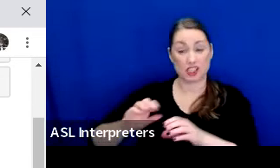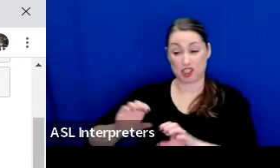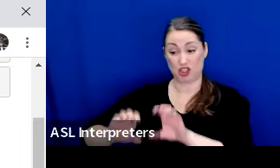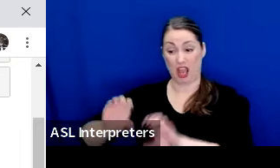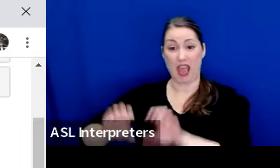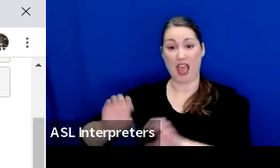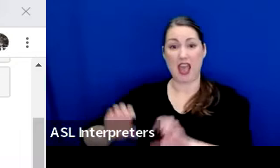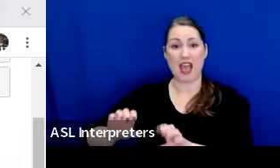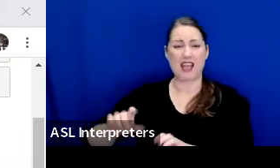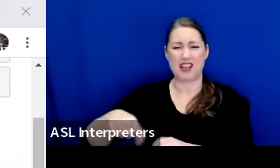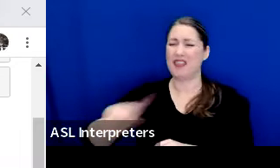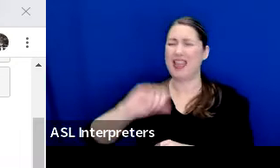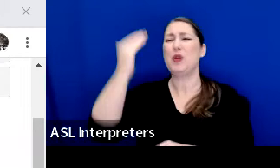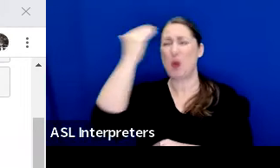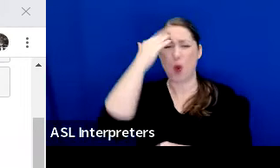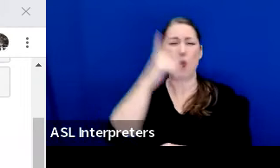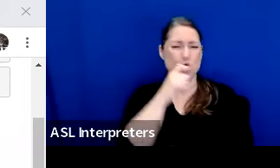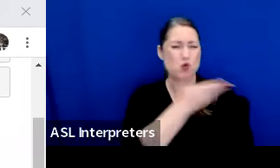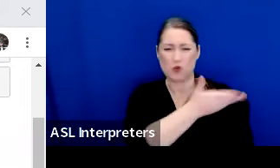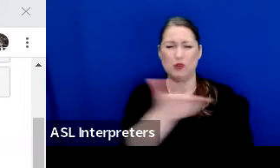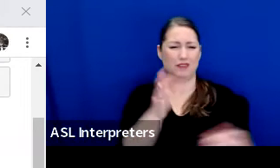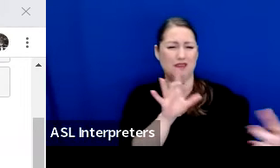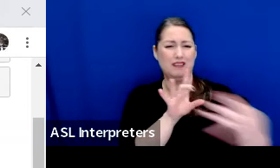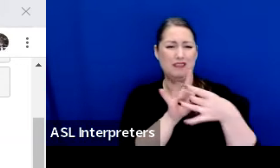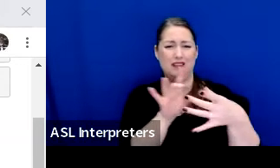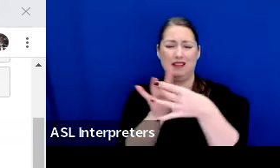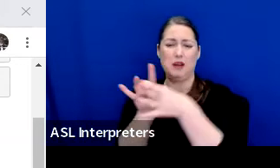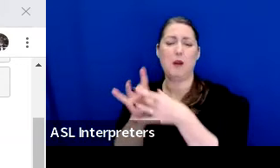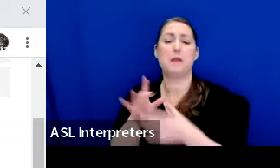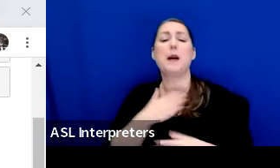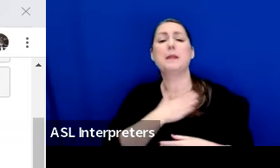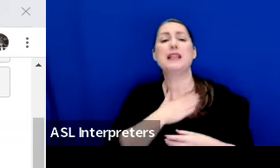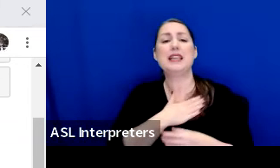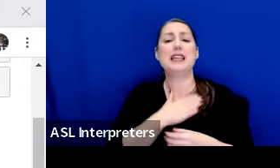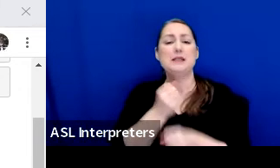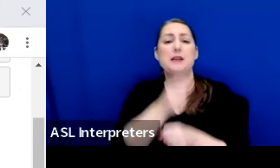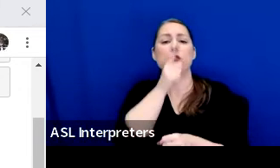They'll know who was on Zoom. But I just want to take every precaution to make sure you've got credit for being here.